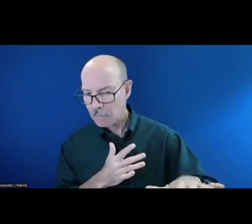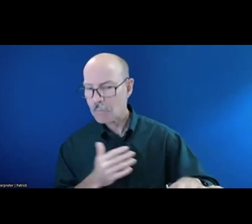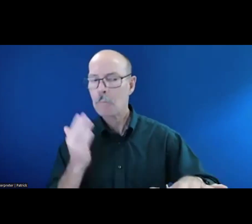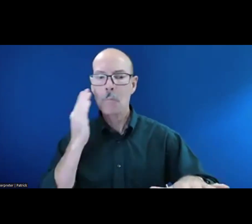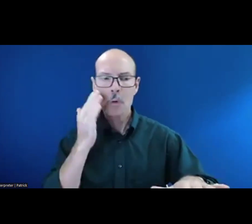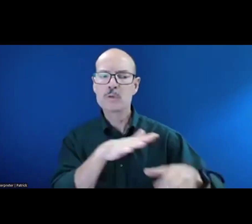Yes, for sure.